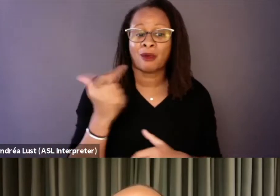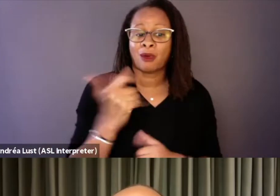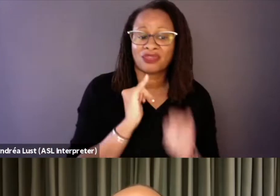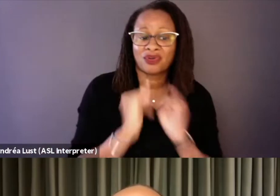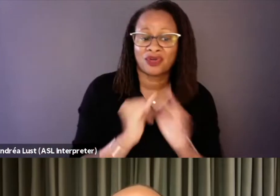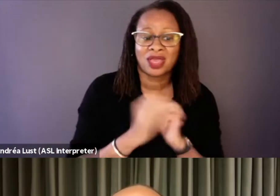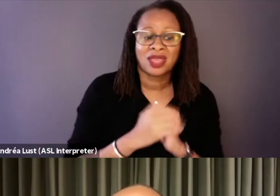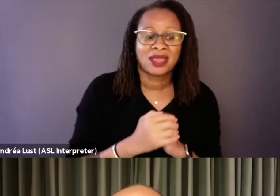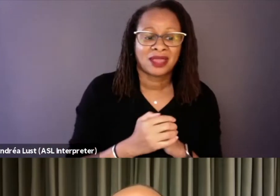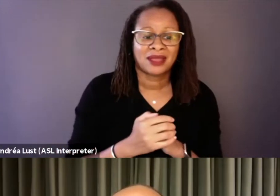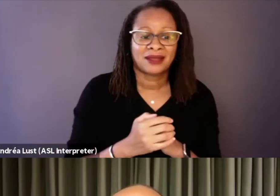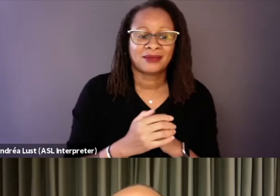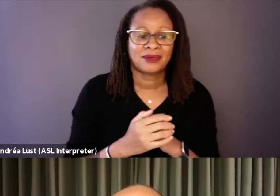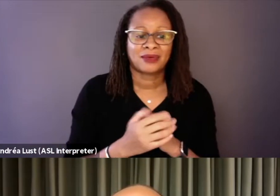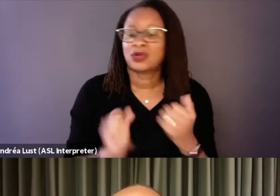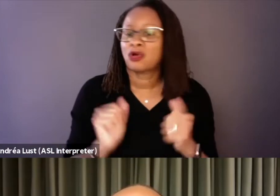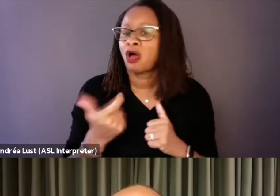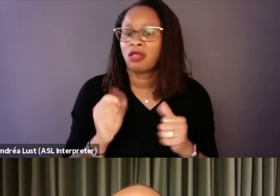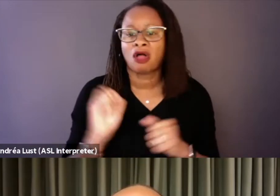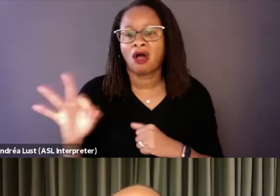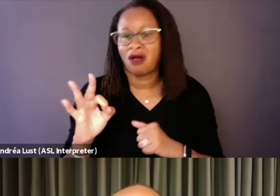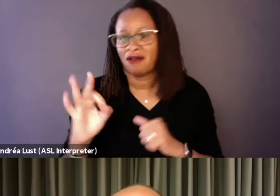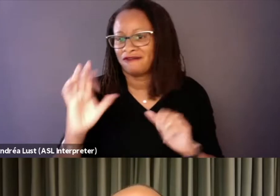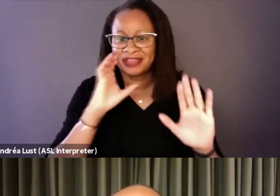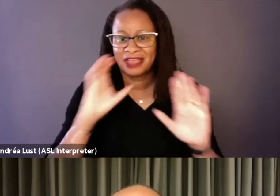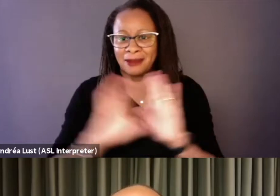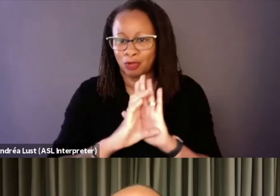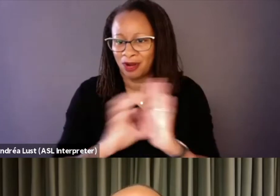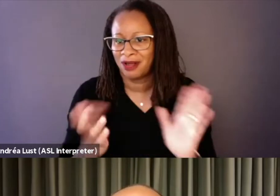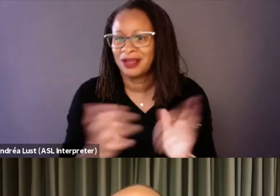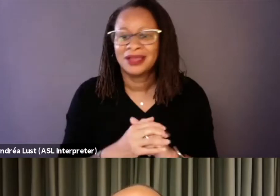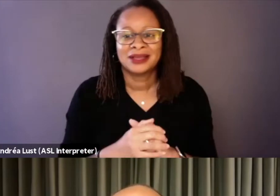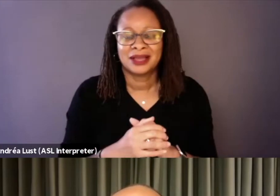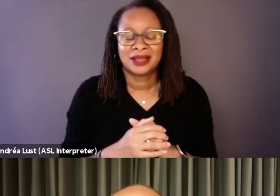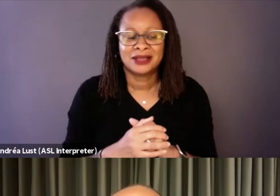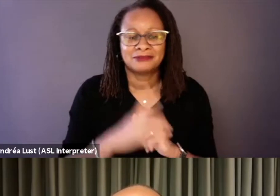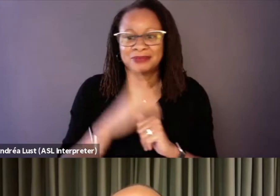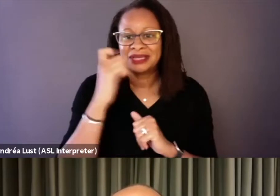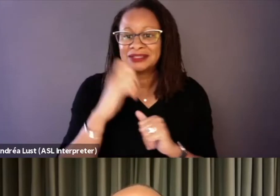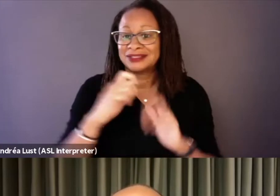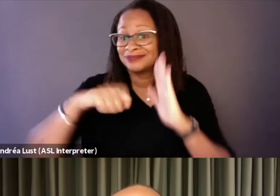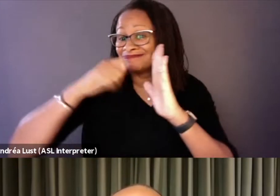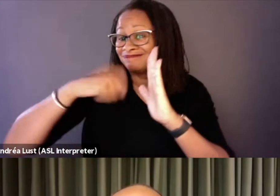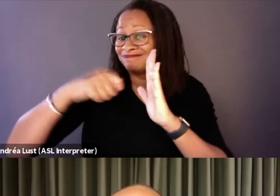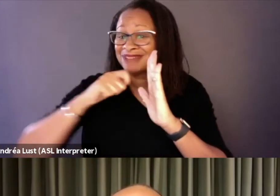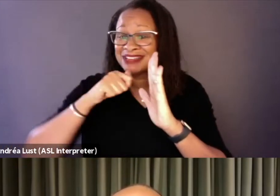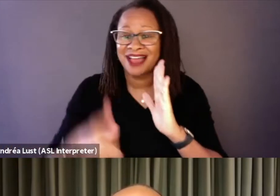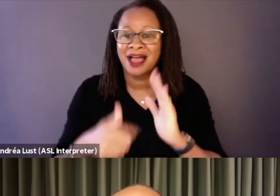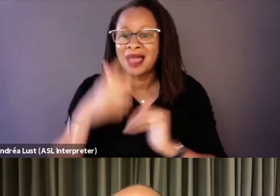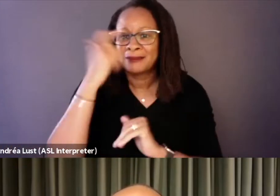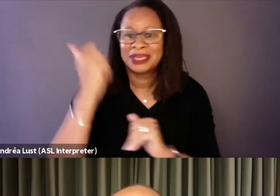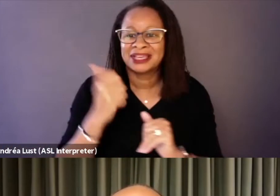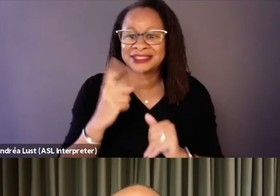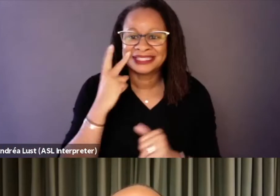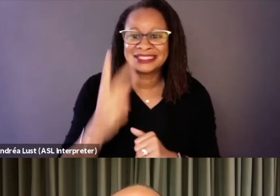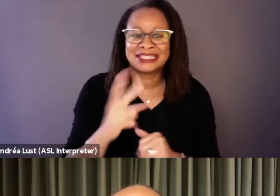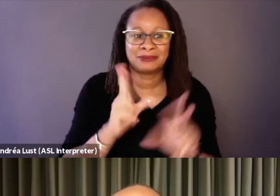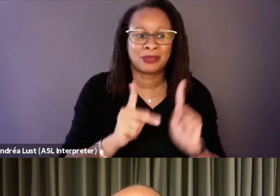we ended up doing the mosque camera because rather than seeing folks 30 and 40 years after they knew David